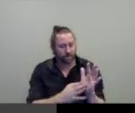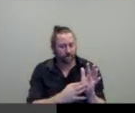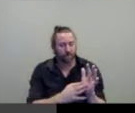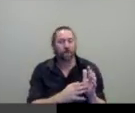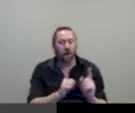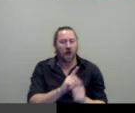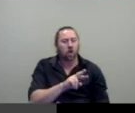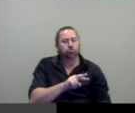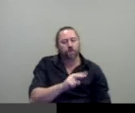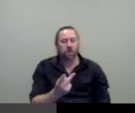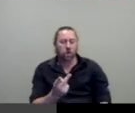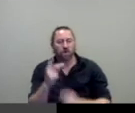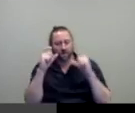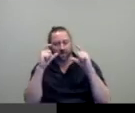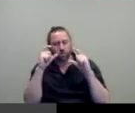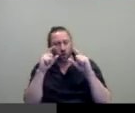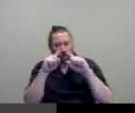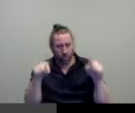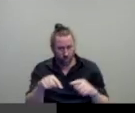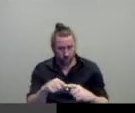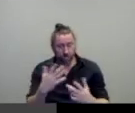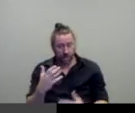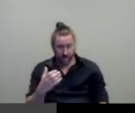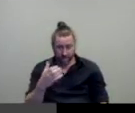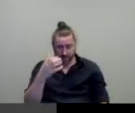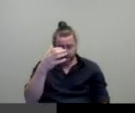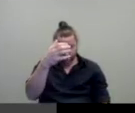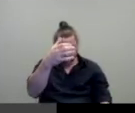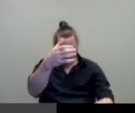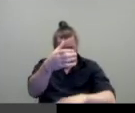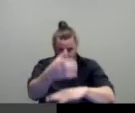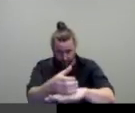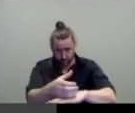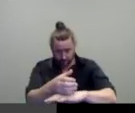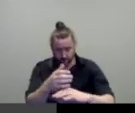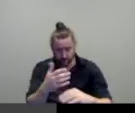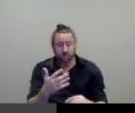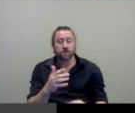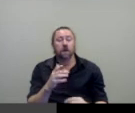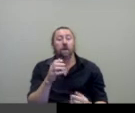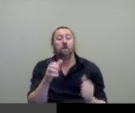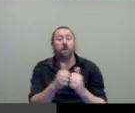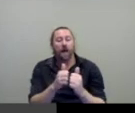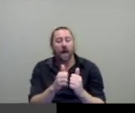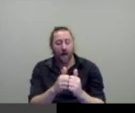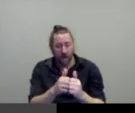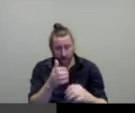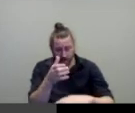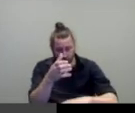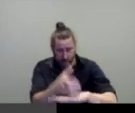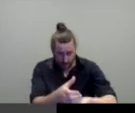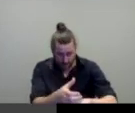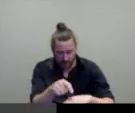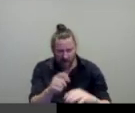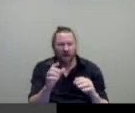images made by placing objects directly onto photosensitive paper and the resultant black